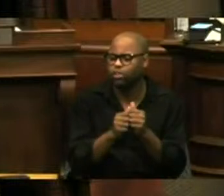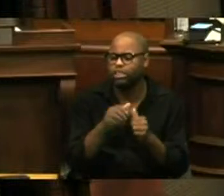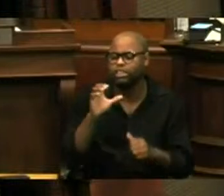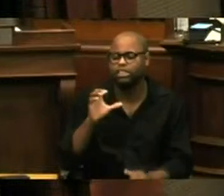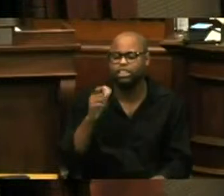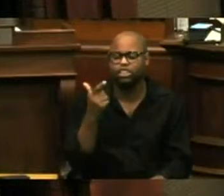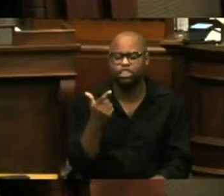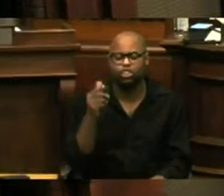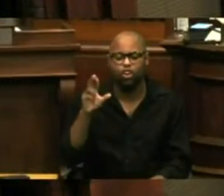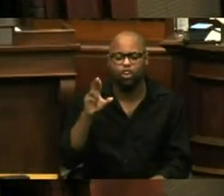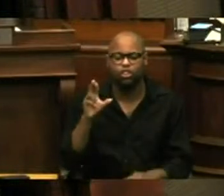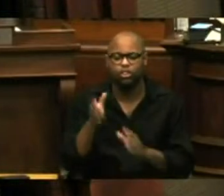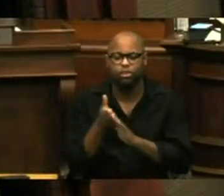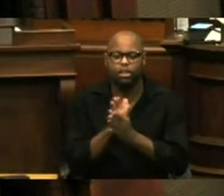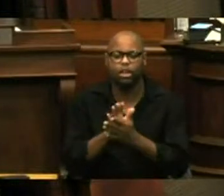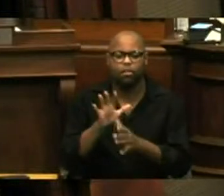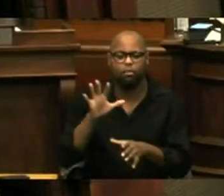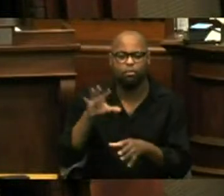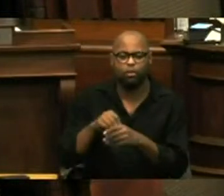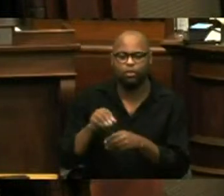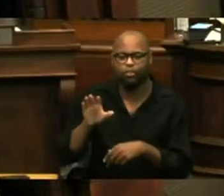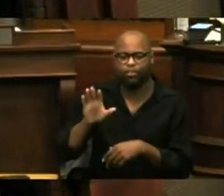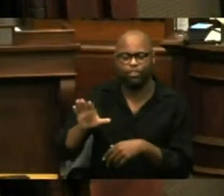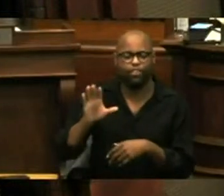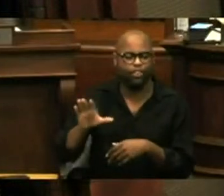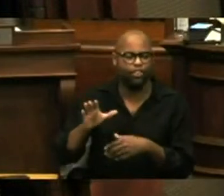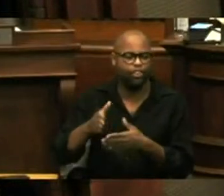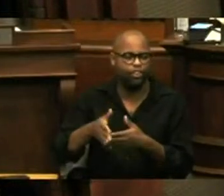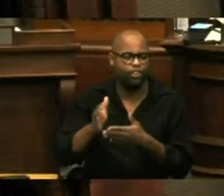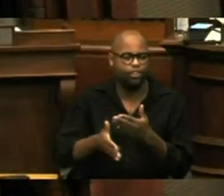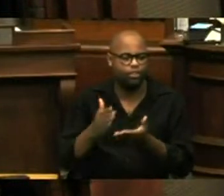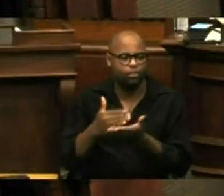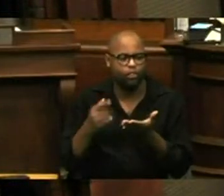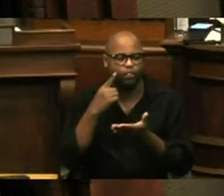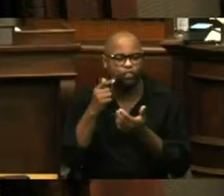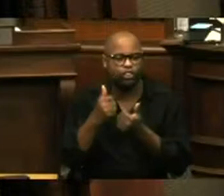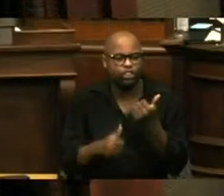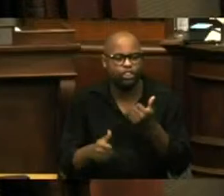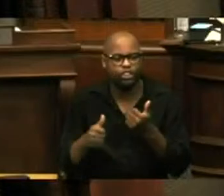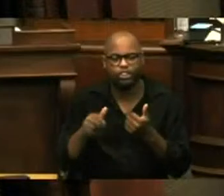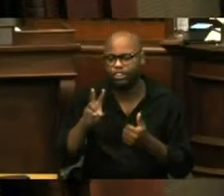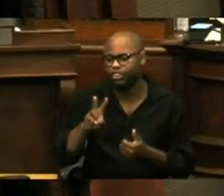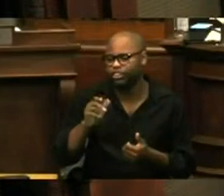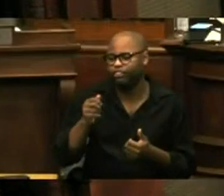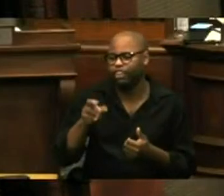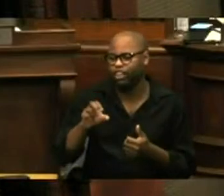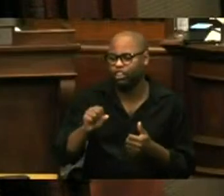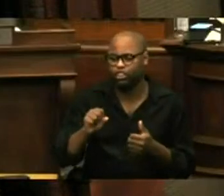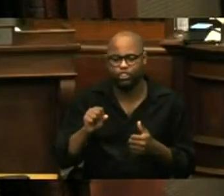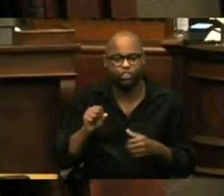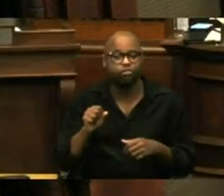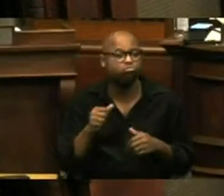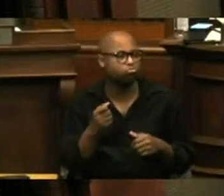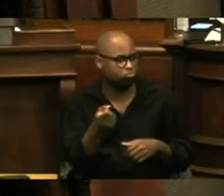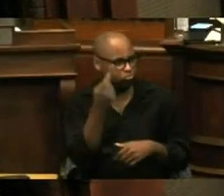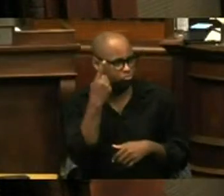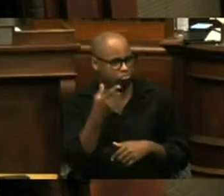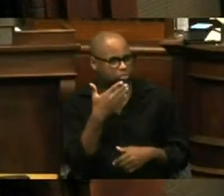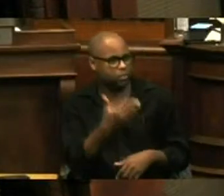can build that into the contract with CGI so that that can be a